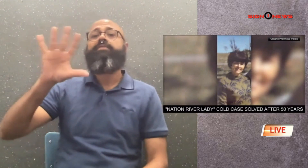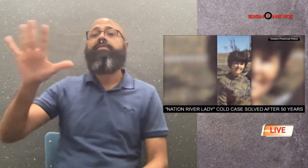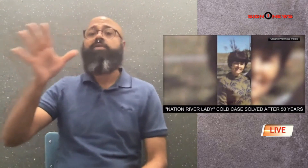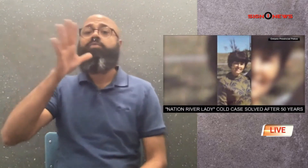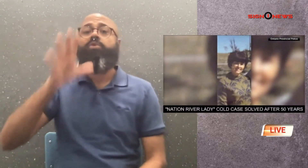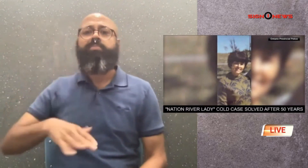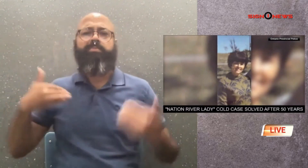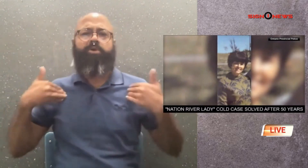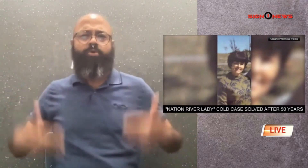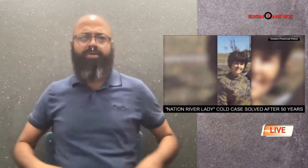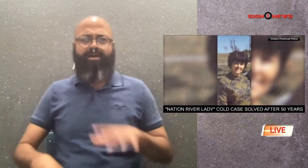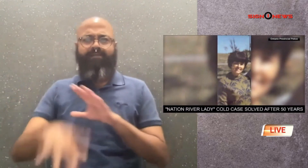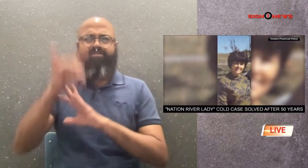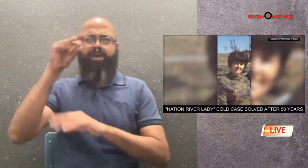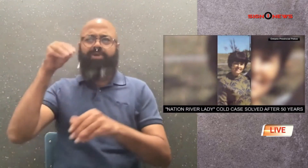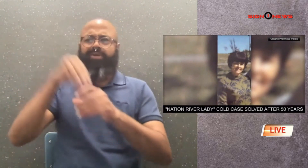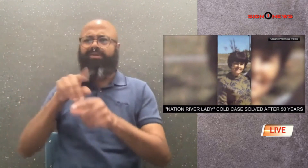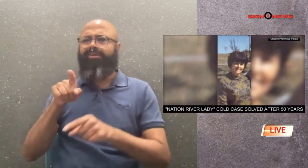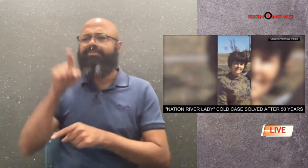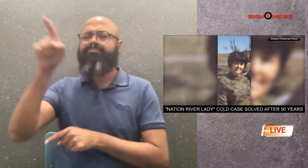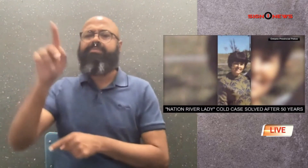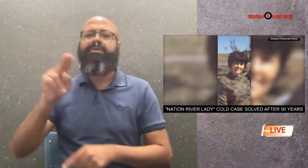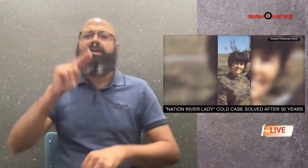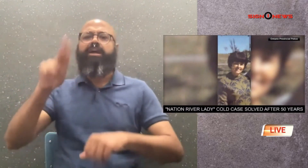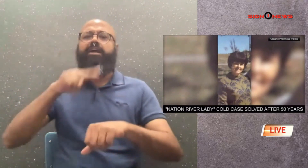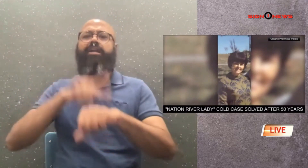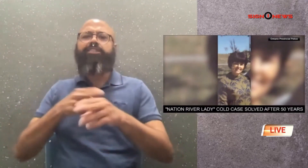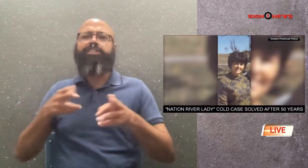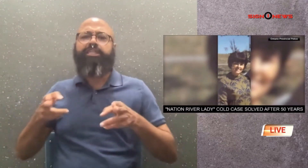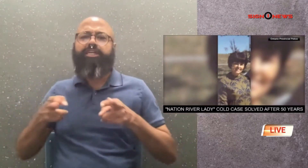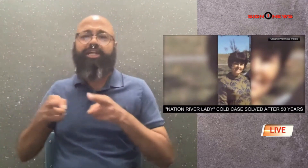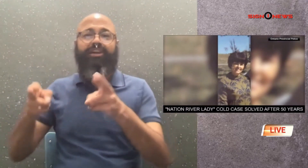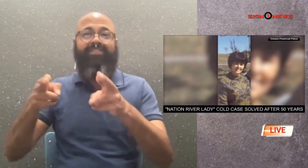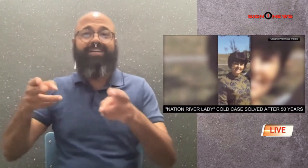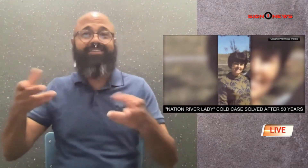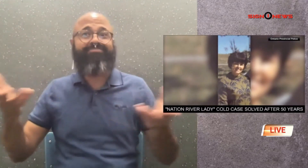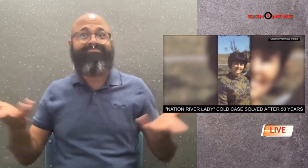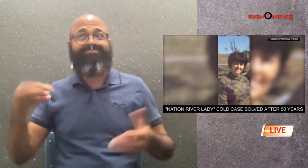In 1975, a woman's body was found in the Nation River in Canada.